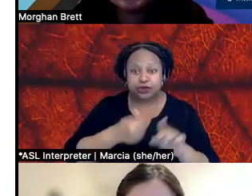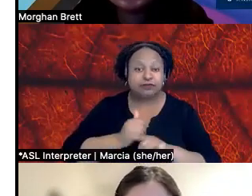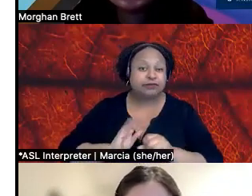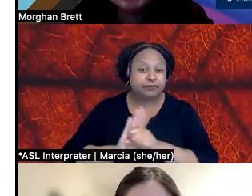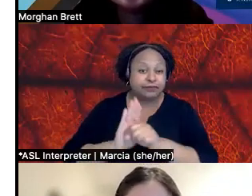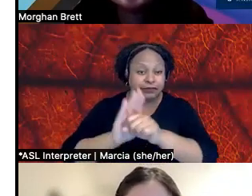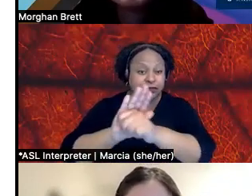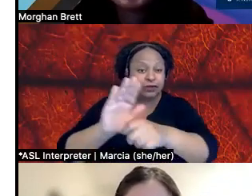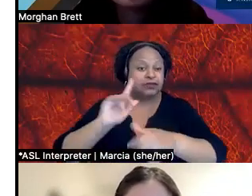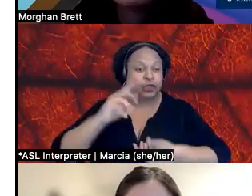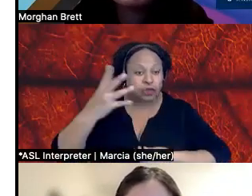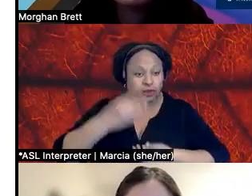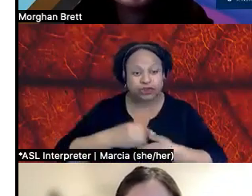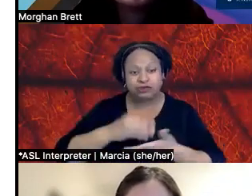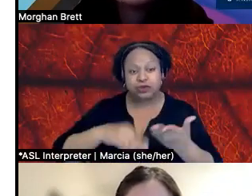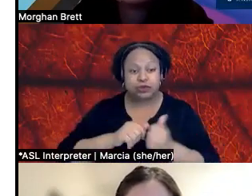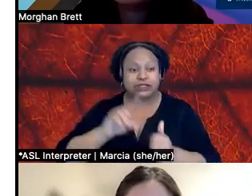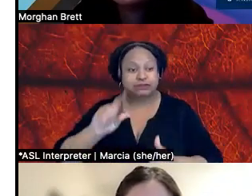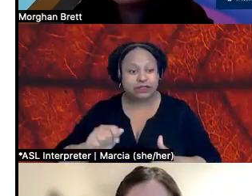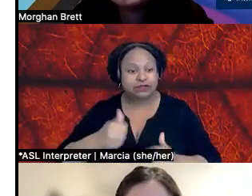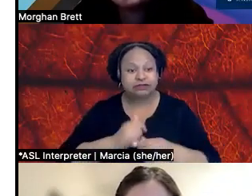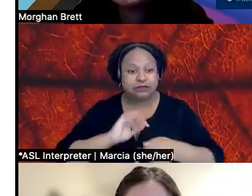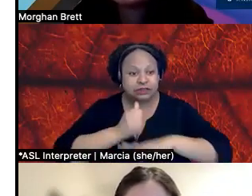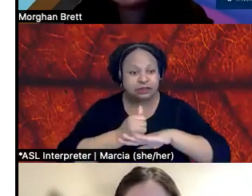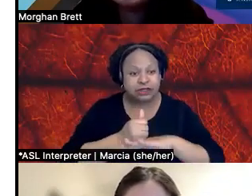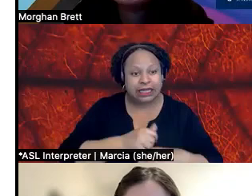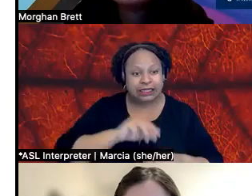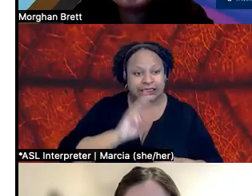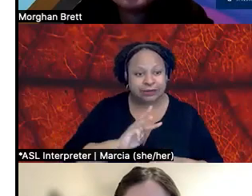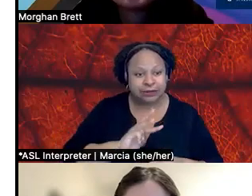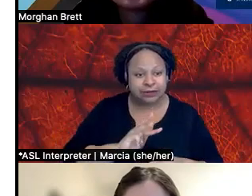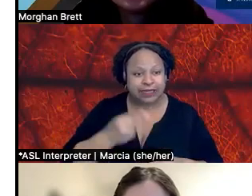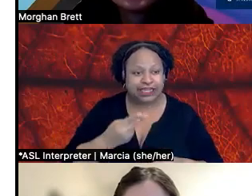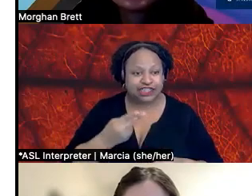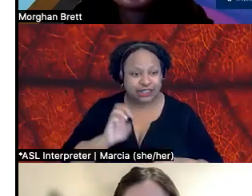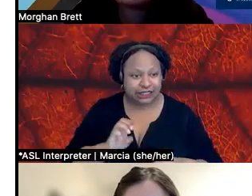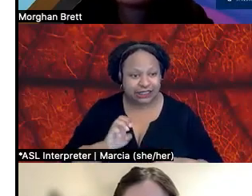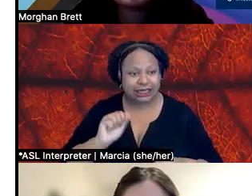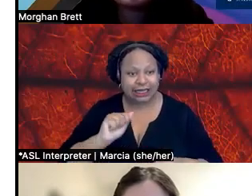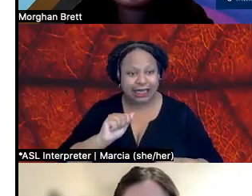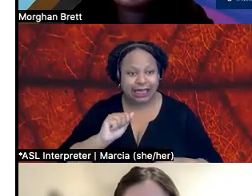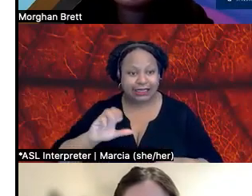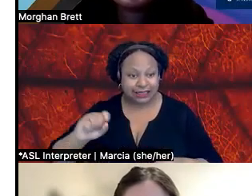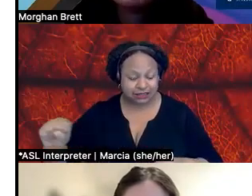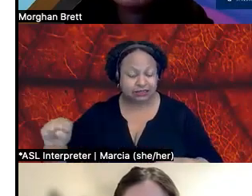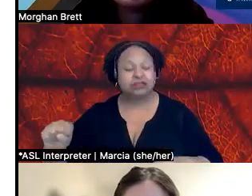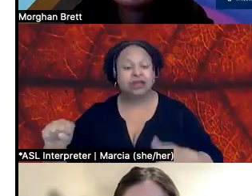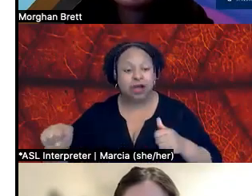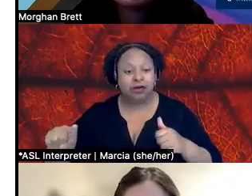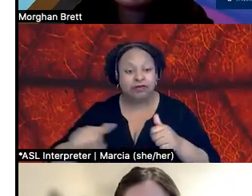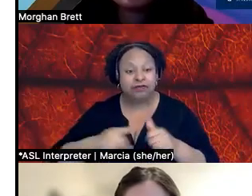with disabilities by co-founding WHE Access, the first club on campus to